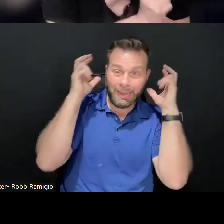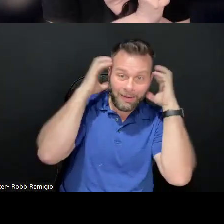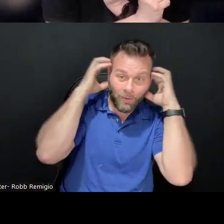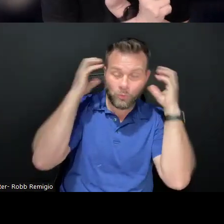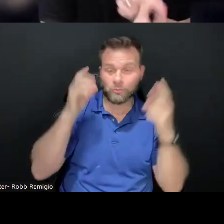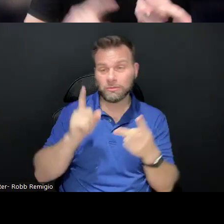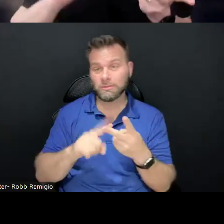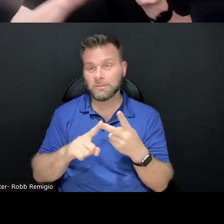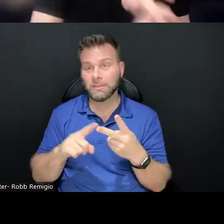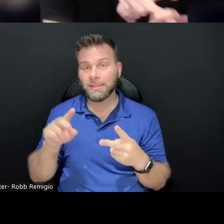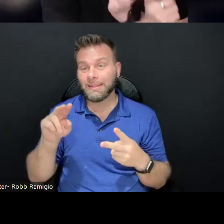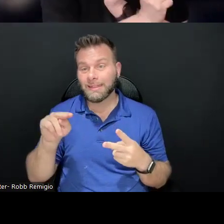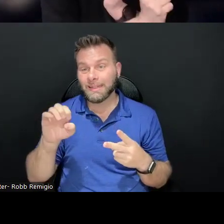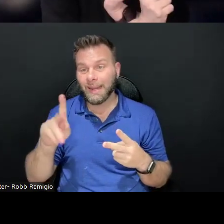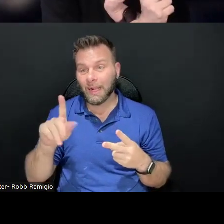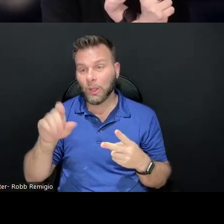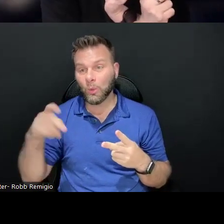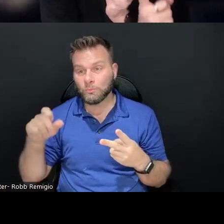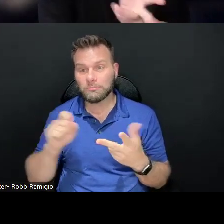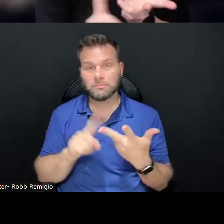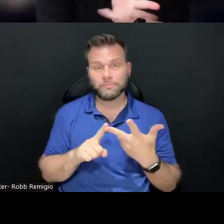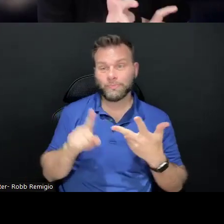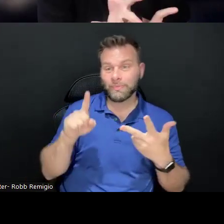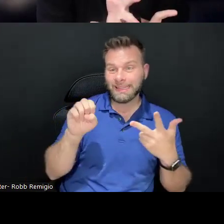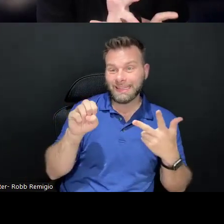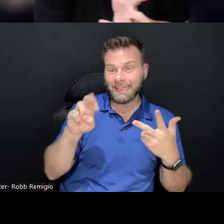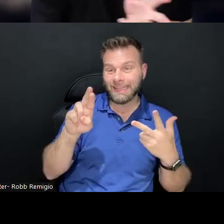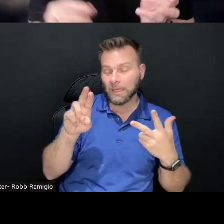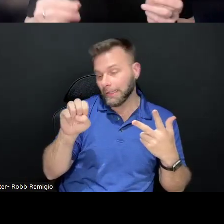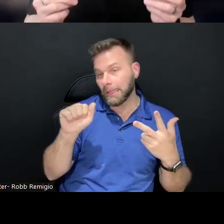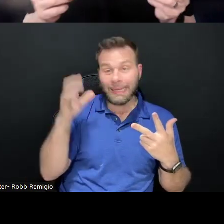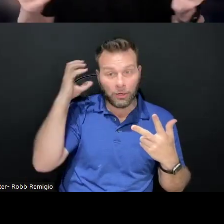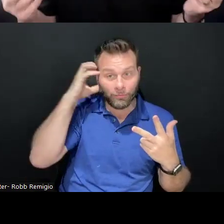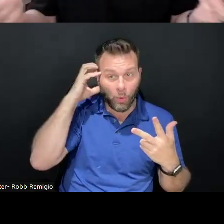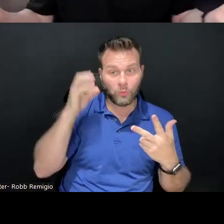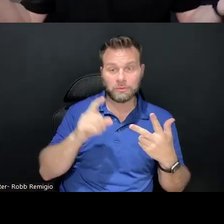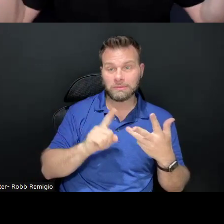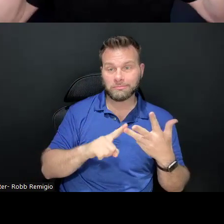You have to be prepared for earphones and earbuds.